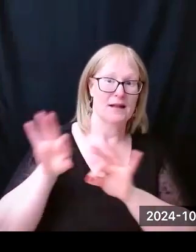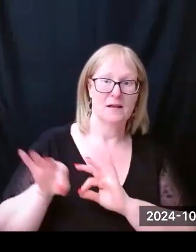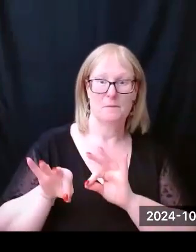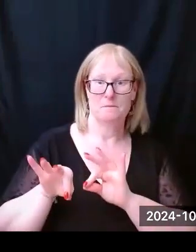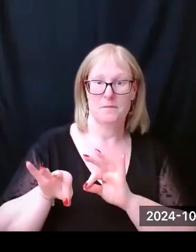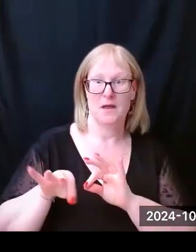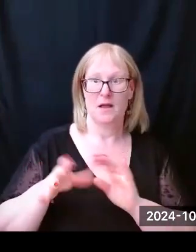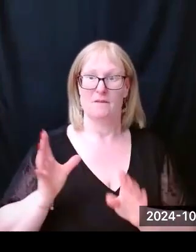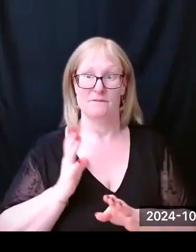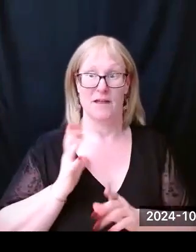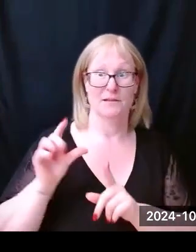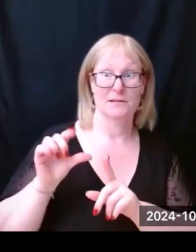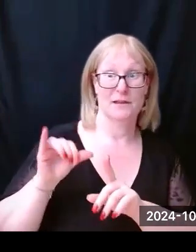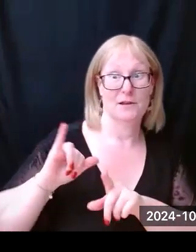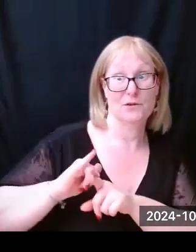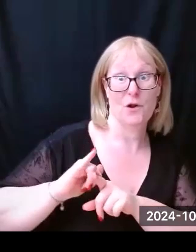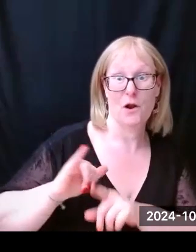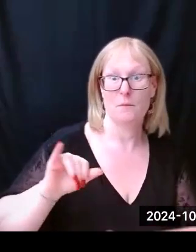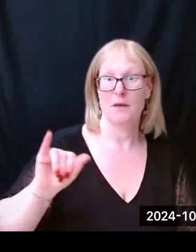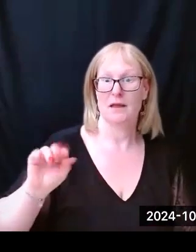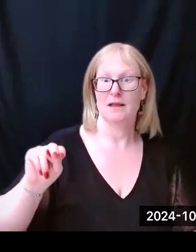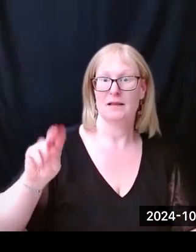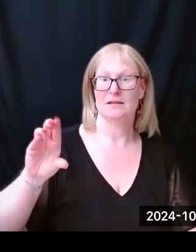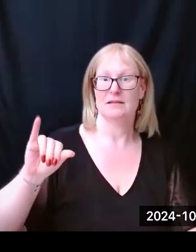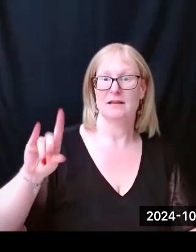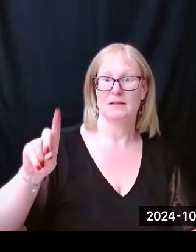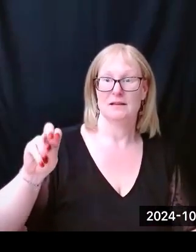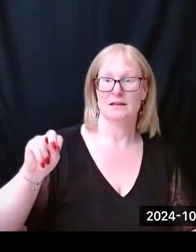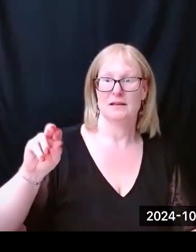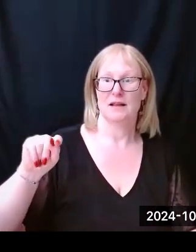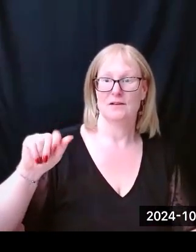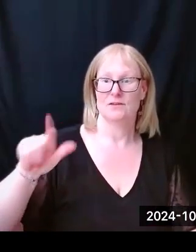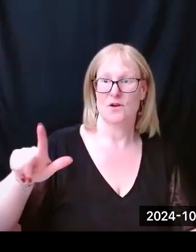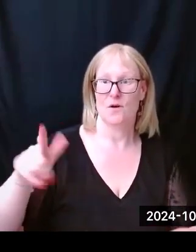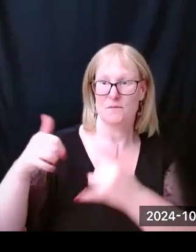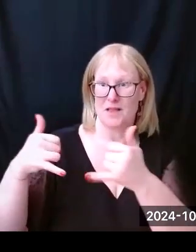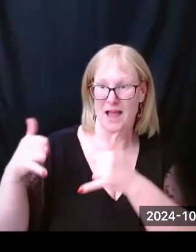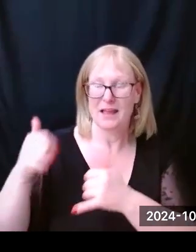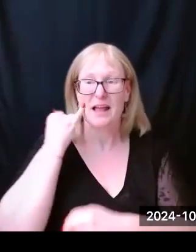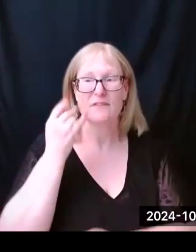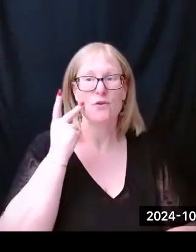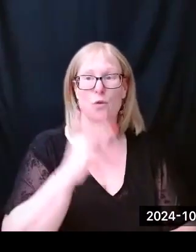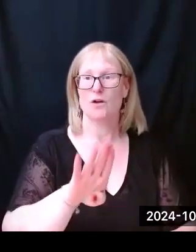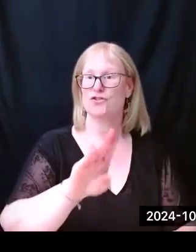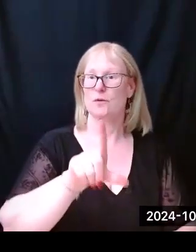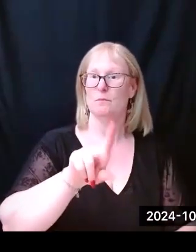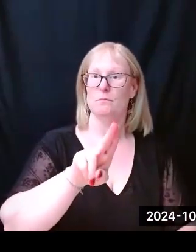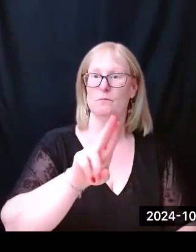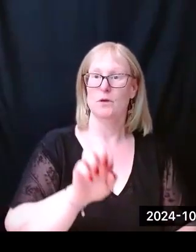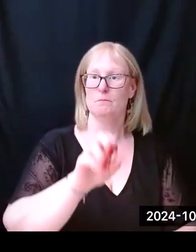And you know, for all of you who watch Bluey, there's a lot of incidental play there going on and a lot of learning opportunities that can happen there.